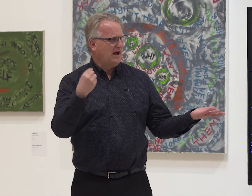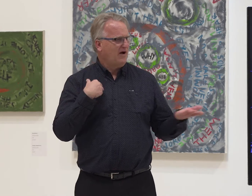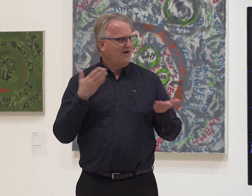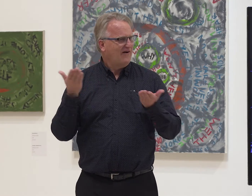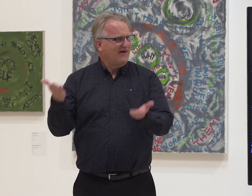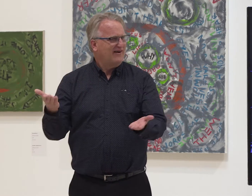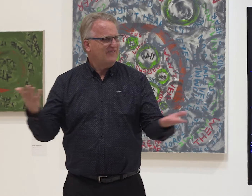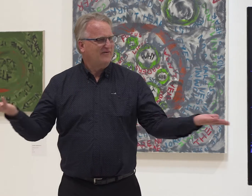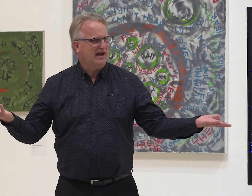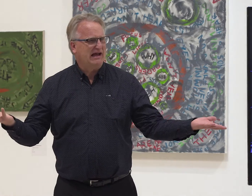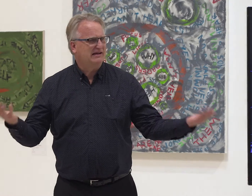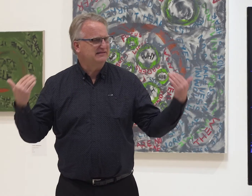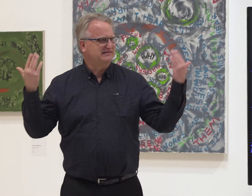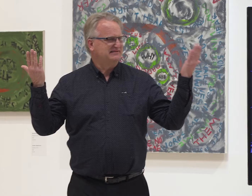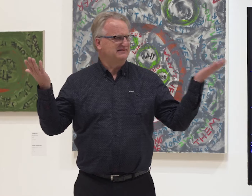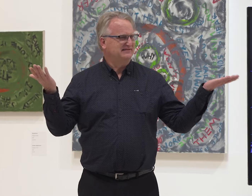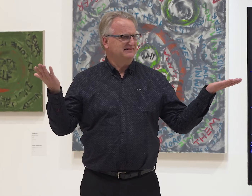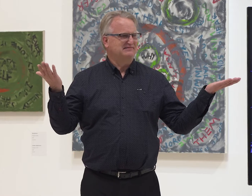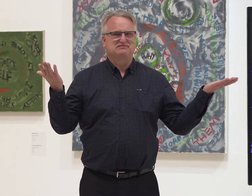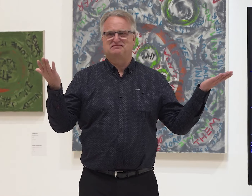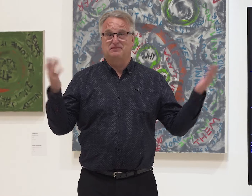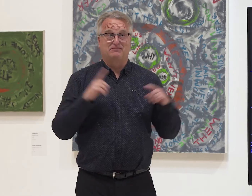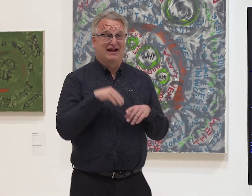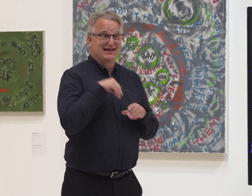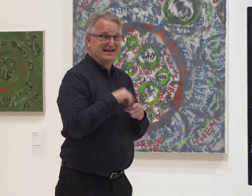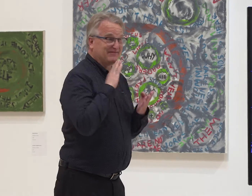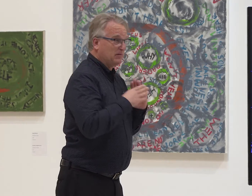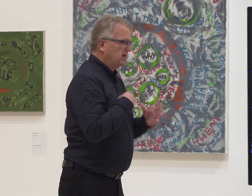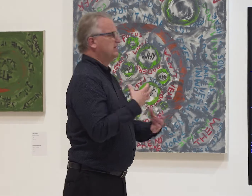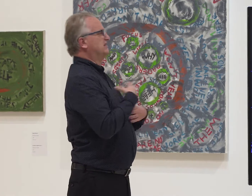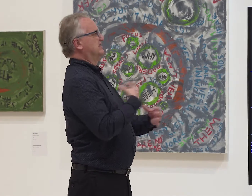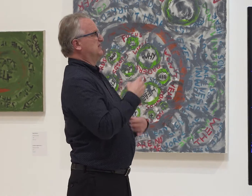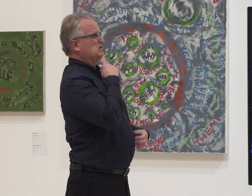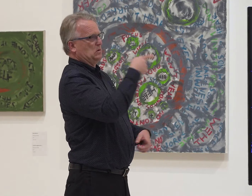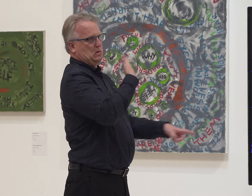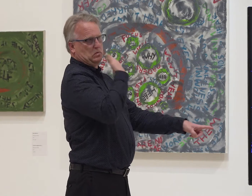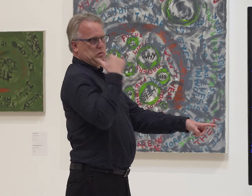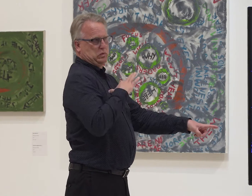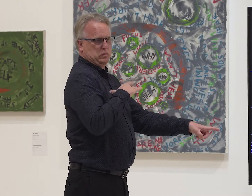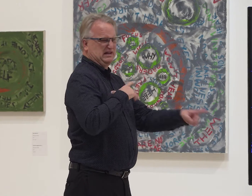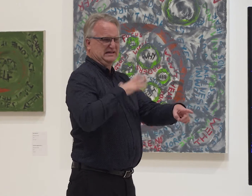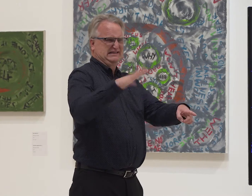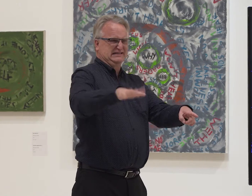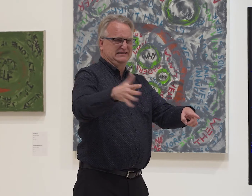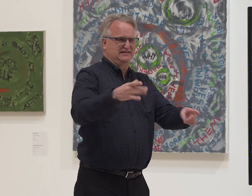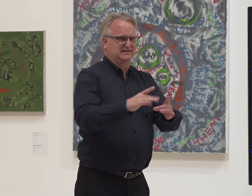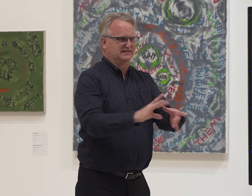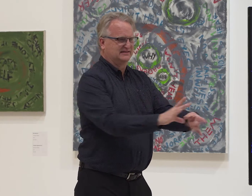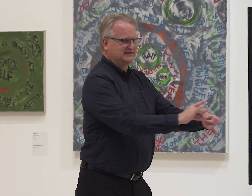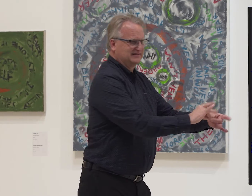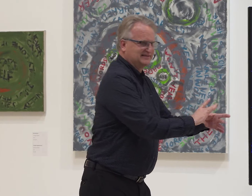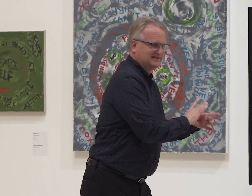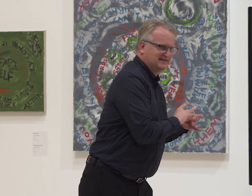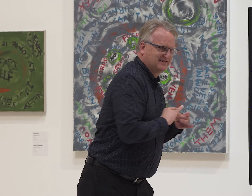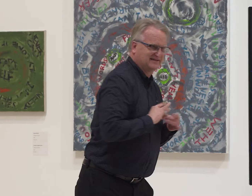You know, what am I to do to meet that request? But I know that, you know, we know there are some good interpreters and some bad interpreters,